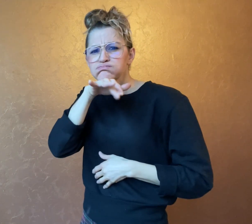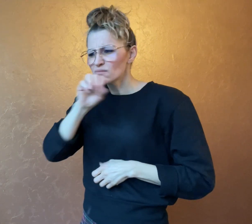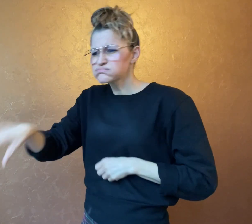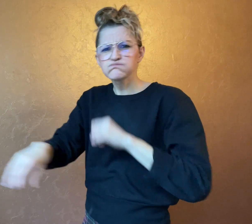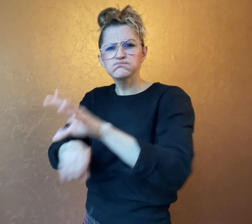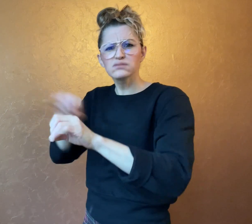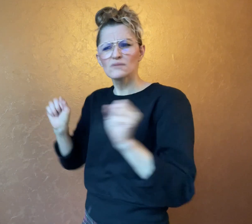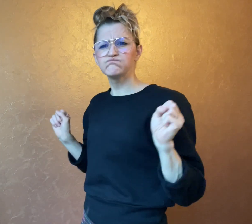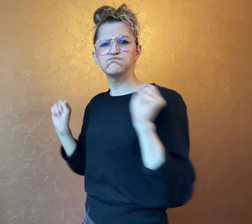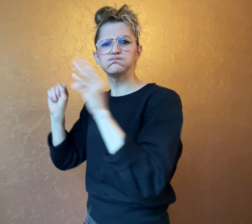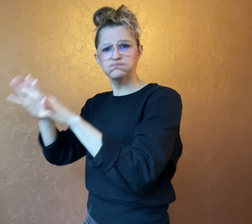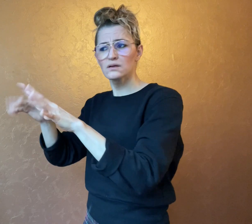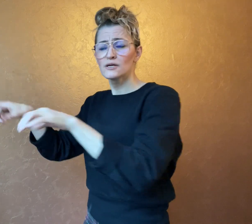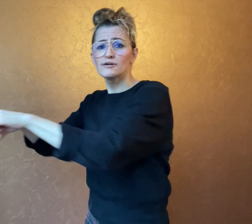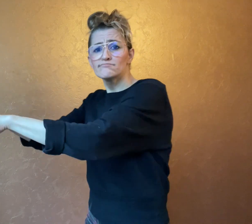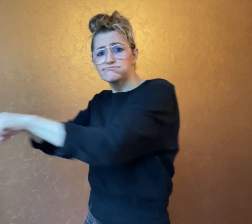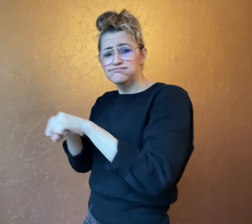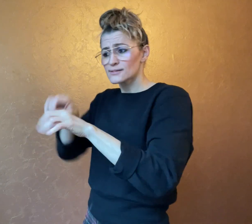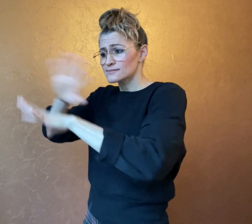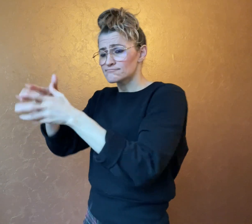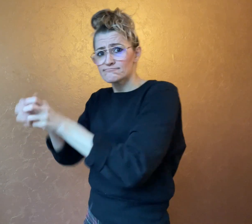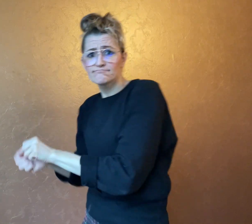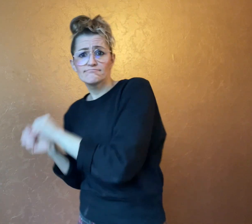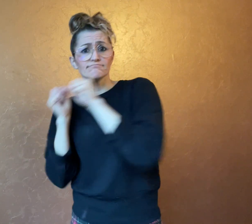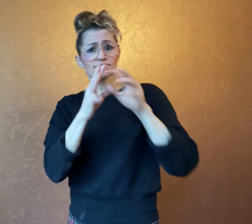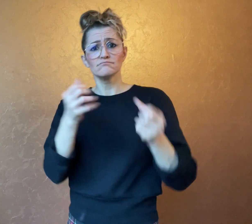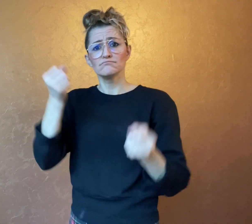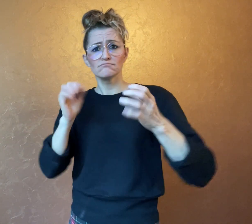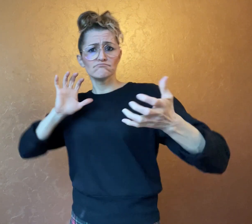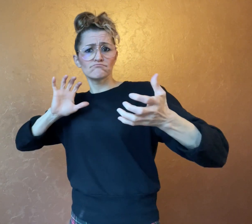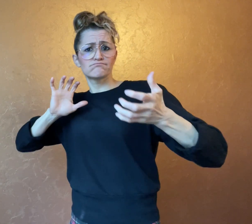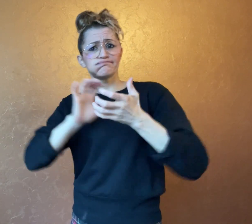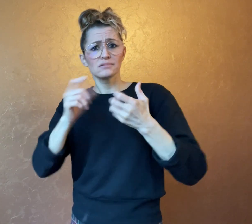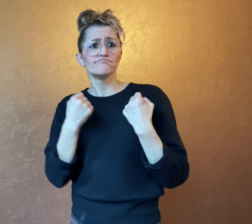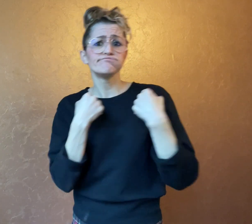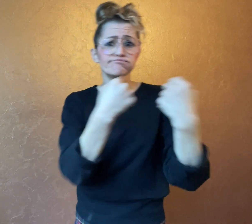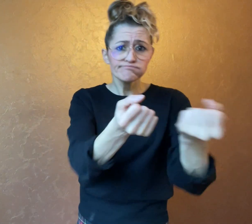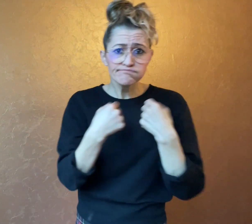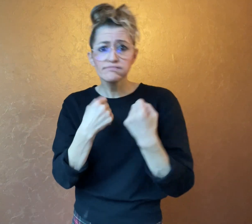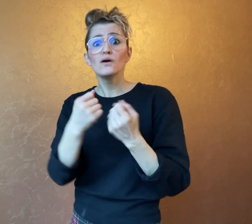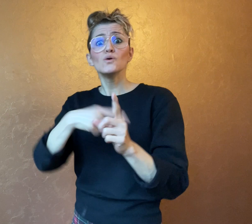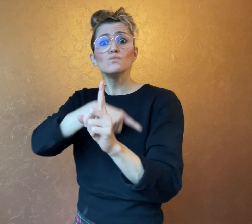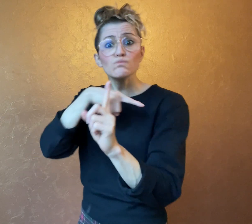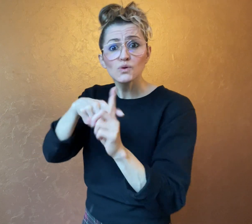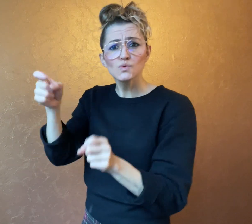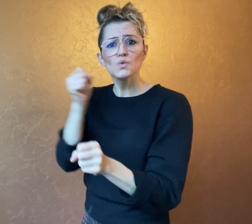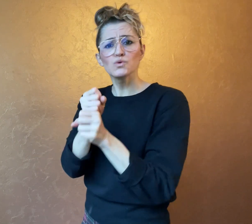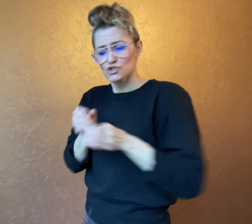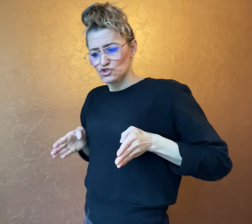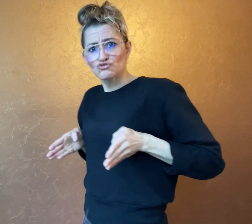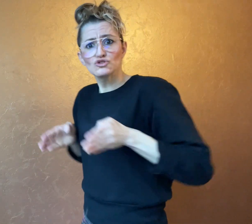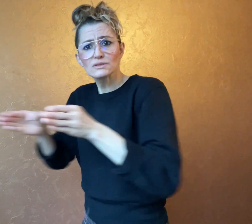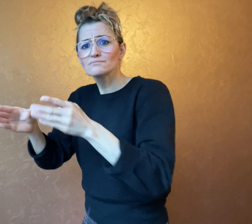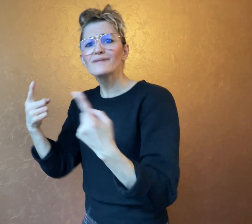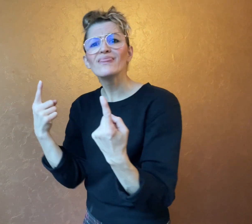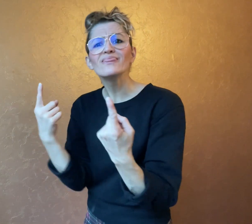to a street vendor. He says he is getting better appreciation